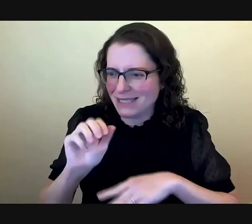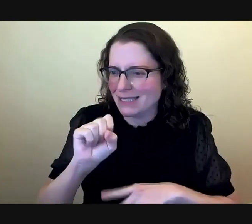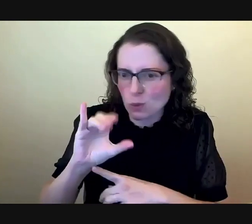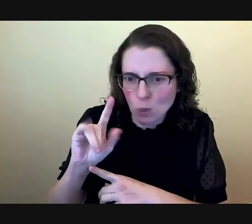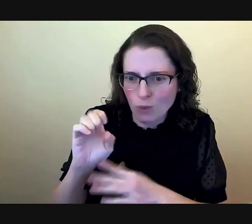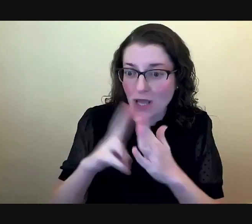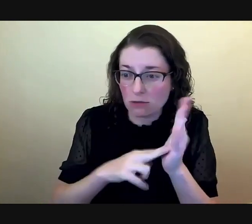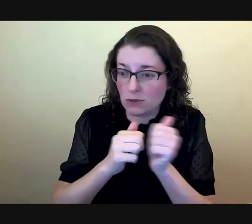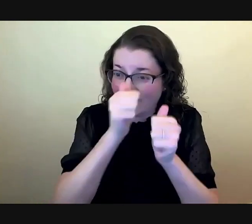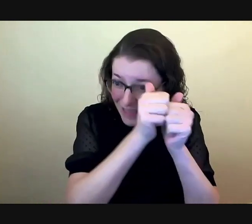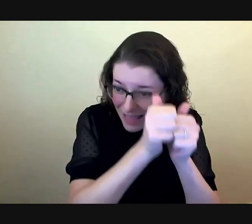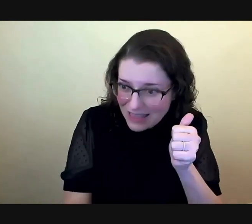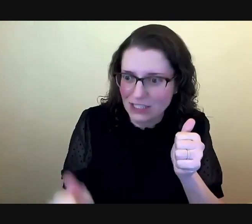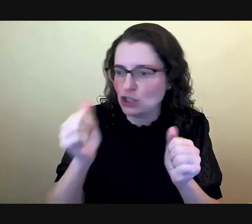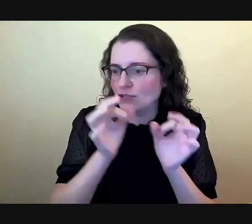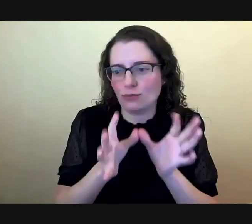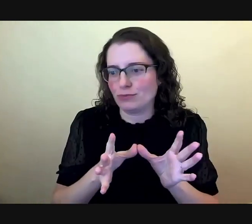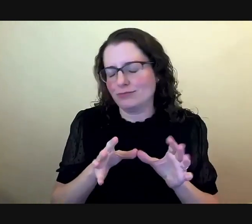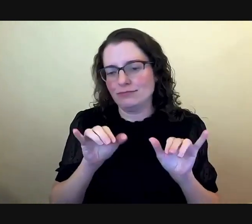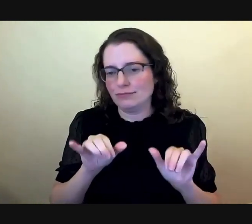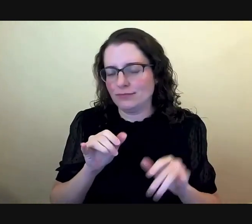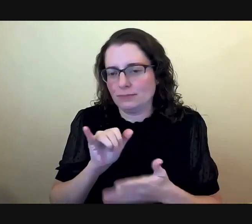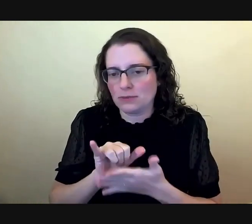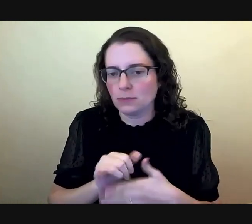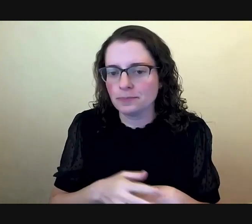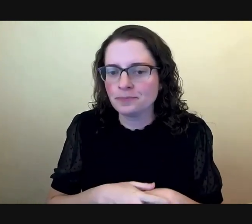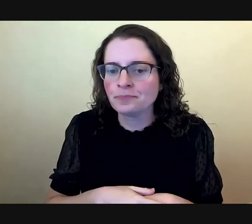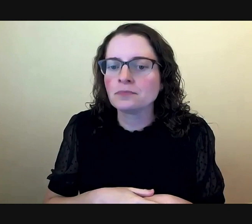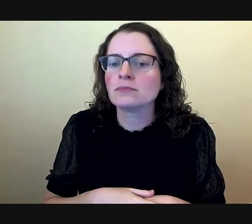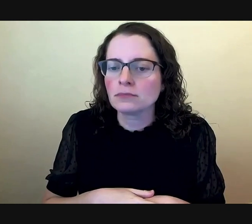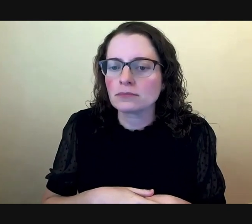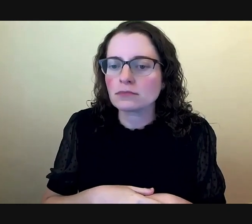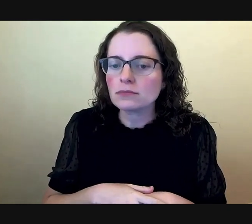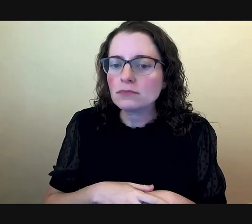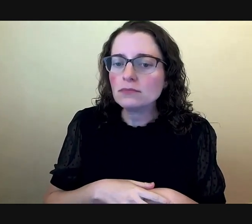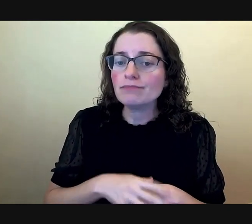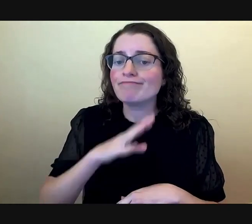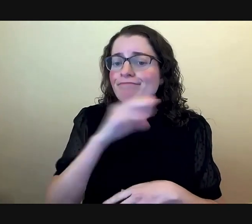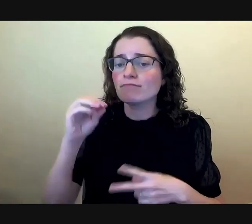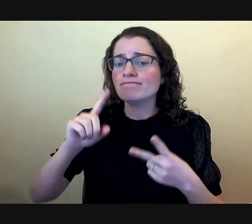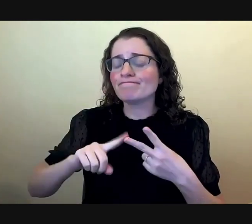It's not possible for them to be contracted as business associates with those interpreters in those types of settings.